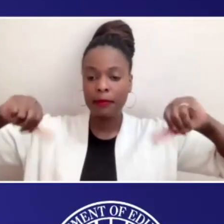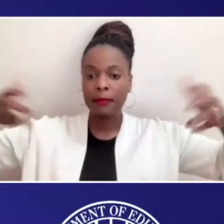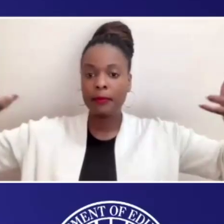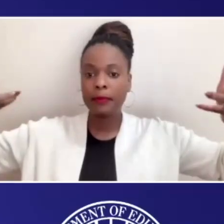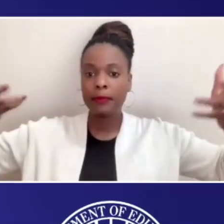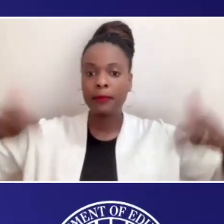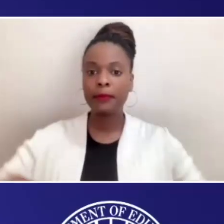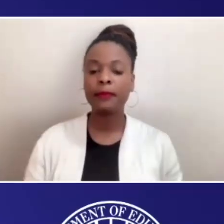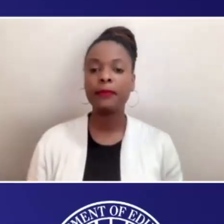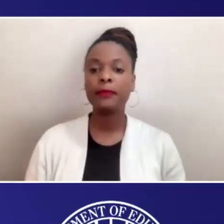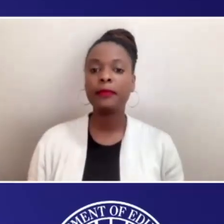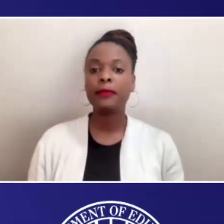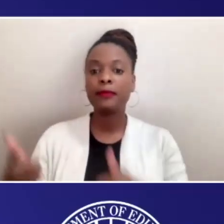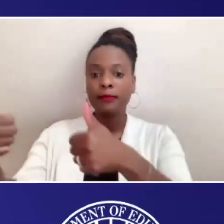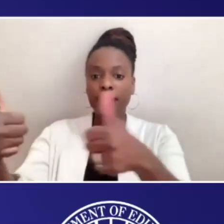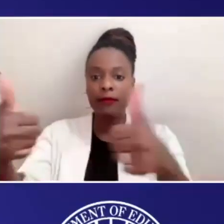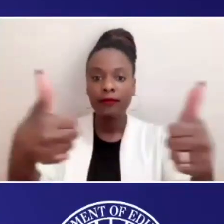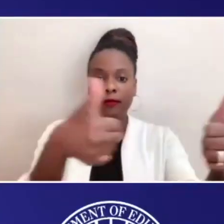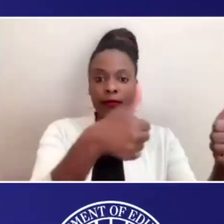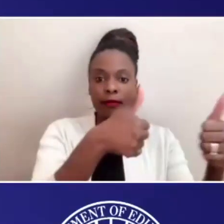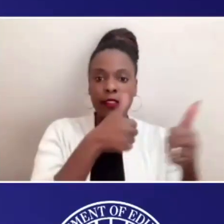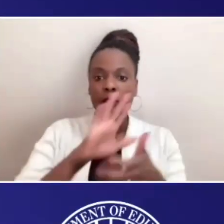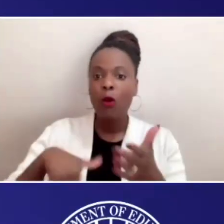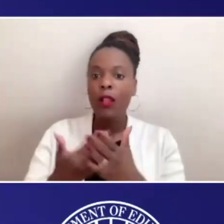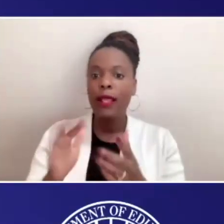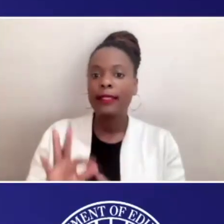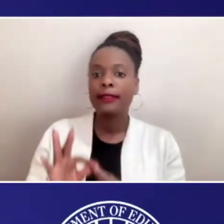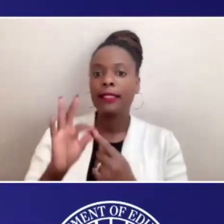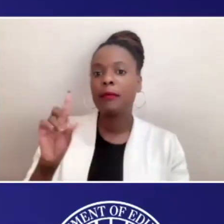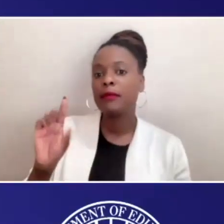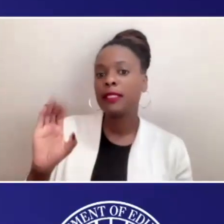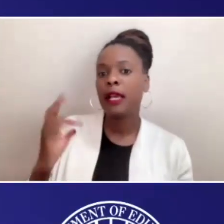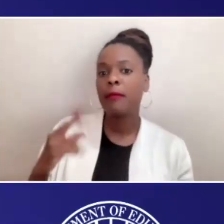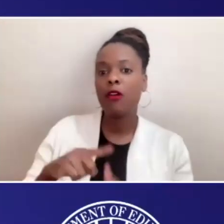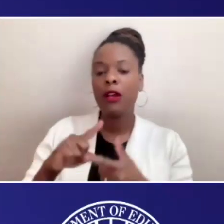So I see thumbs up from all except Deborah and Faisal, and Ashley with thumbs in the